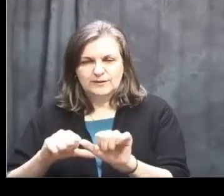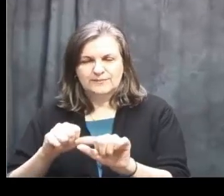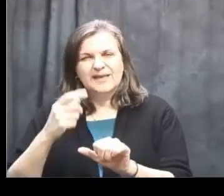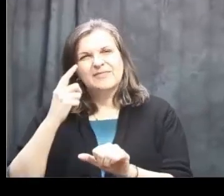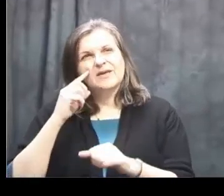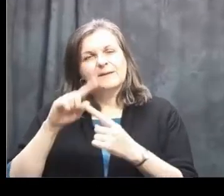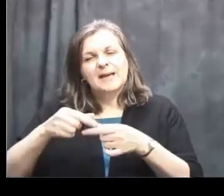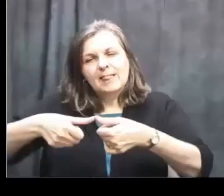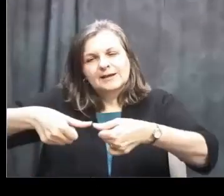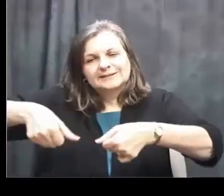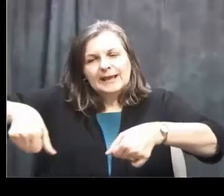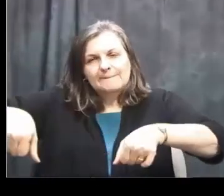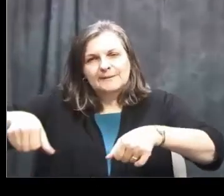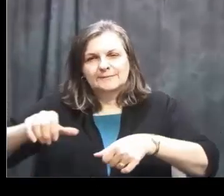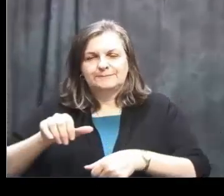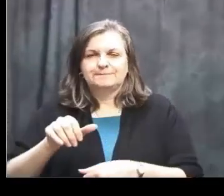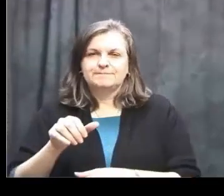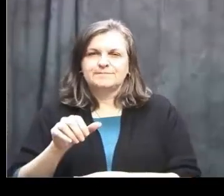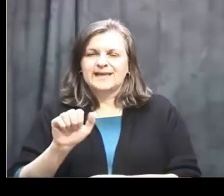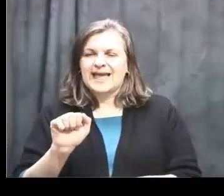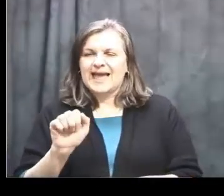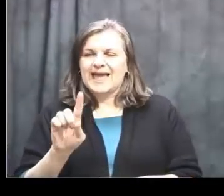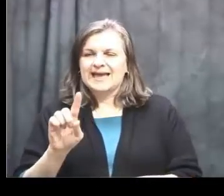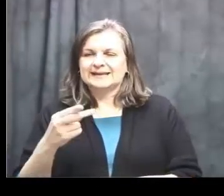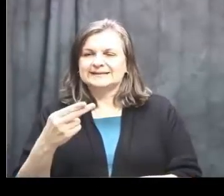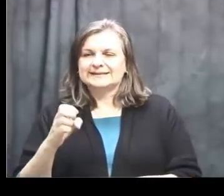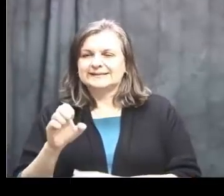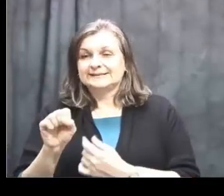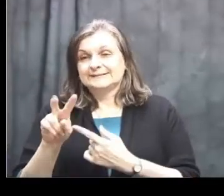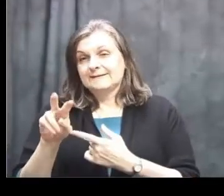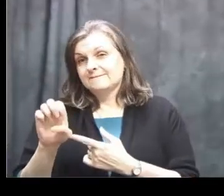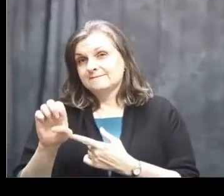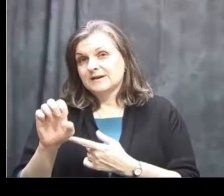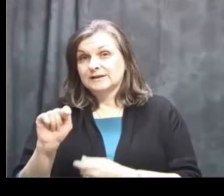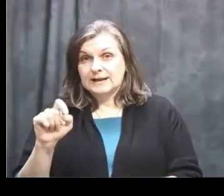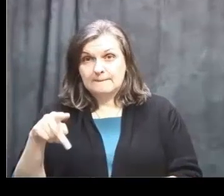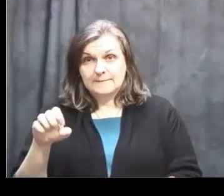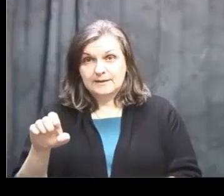when I think of this I think of adhesive tape-- like scotch tape -- I'm usually trying to stick two